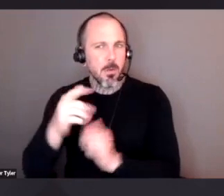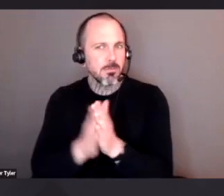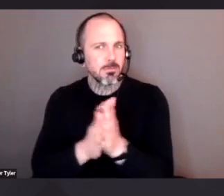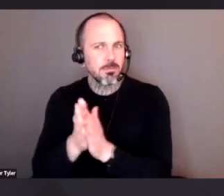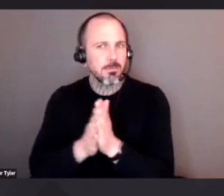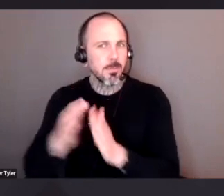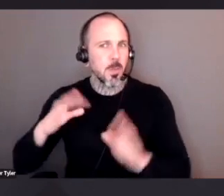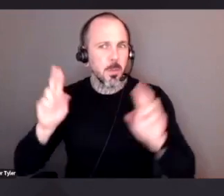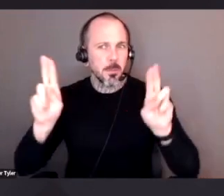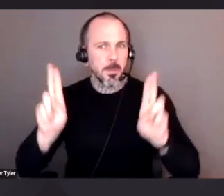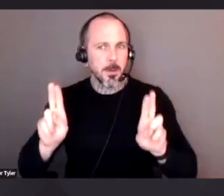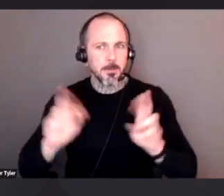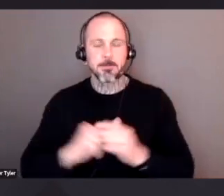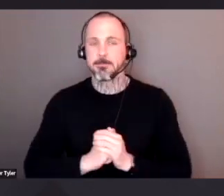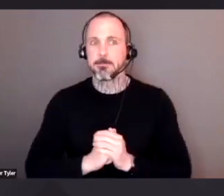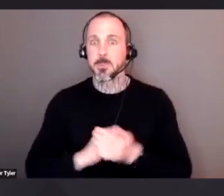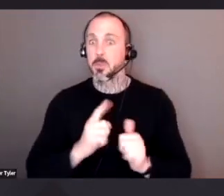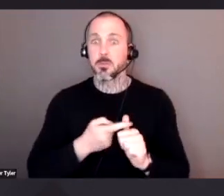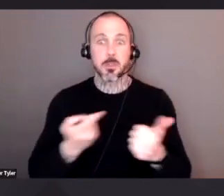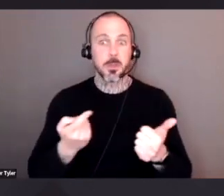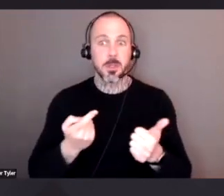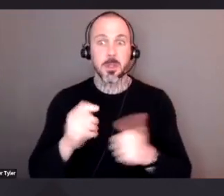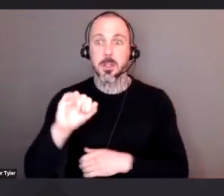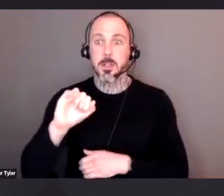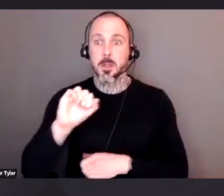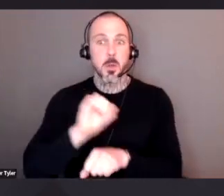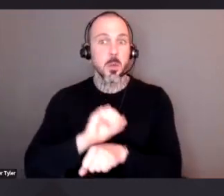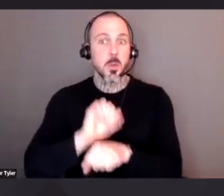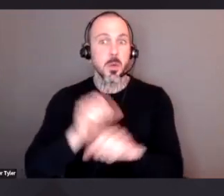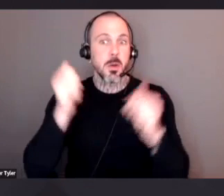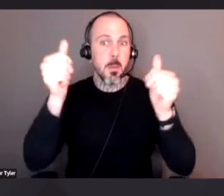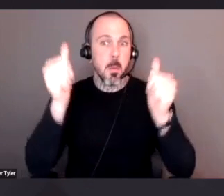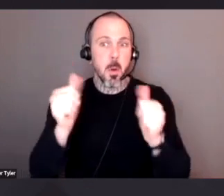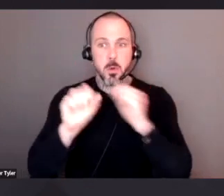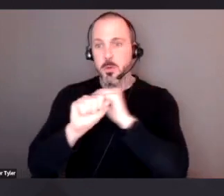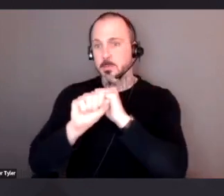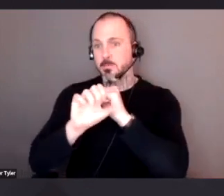to potential candidates. It not only conveys what the job is,